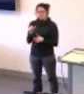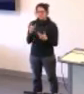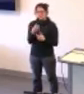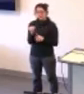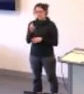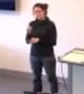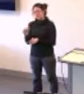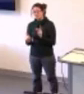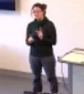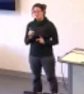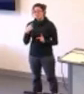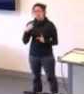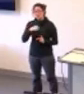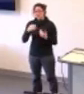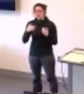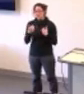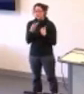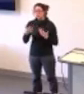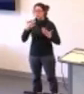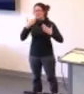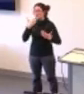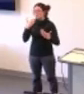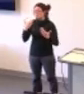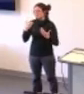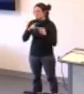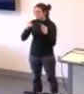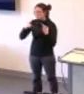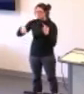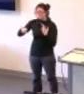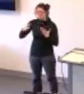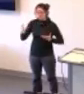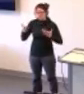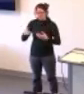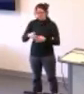I have a few thank-yous to offer. First of all the College of Liberal